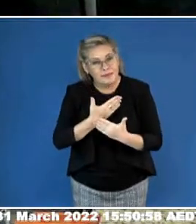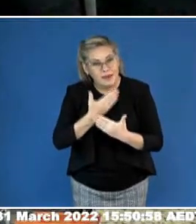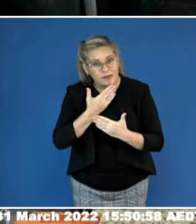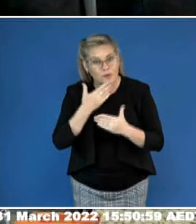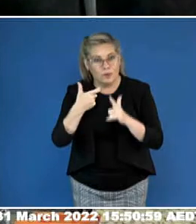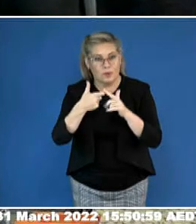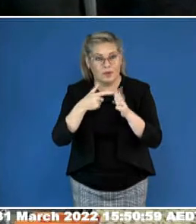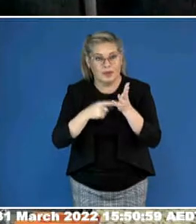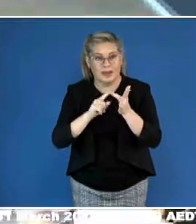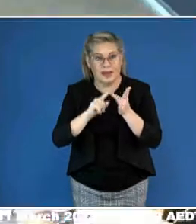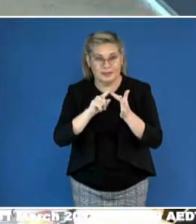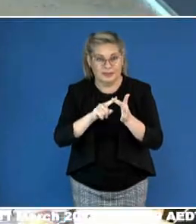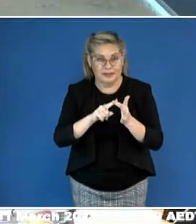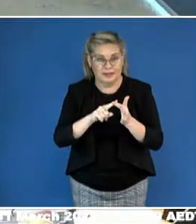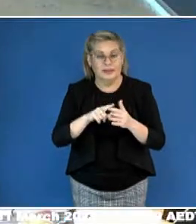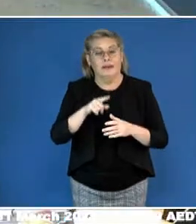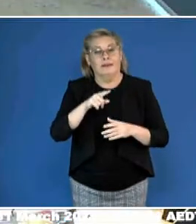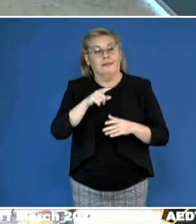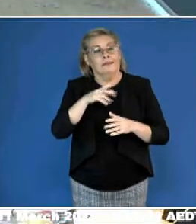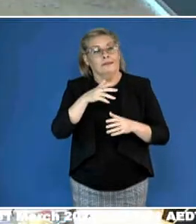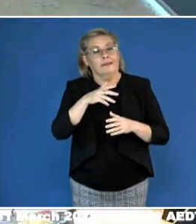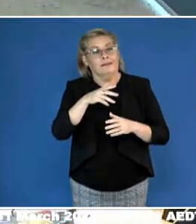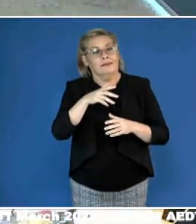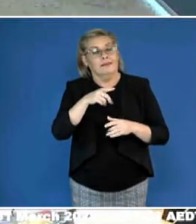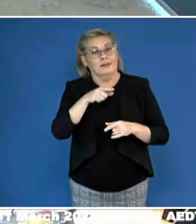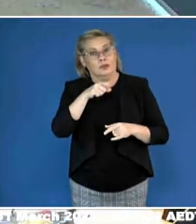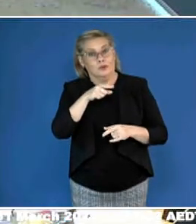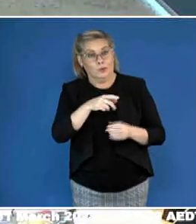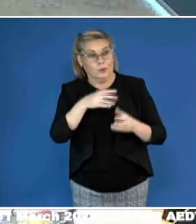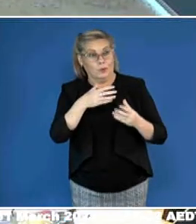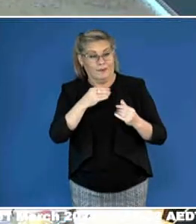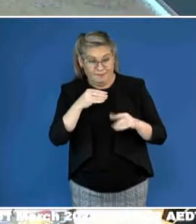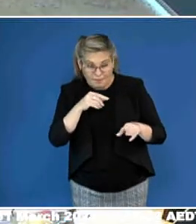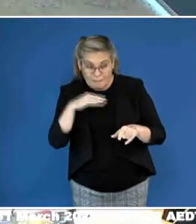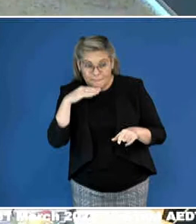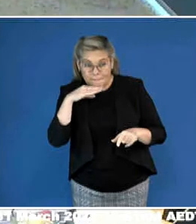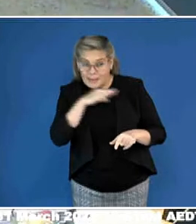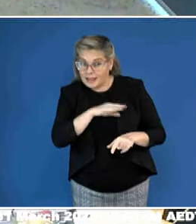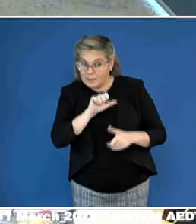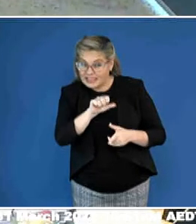give evidence. You are giving evidence from Melbourne, as I understand it. Is that right? Yes. Correct.